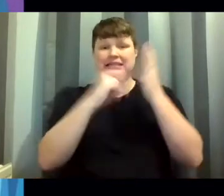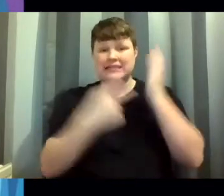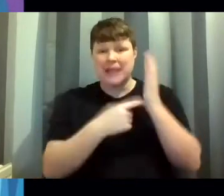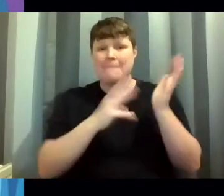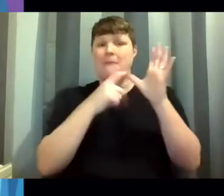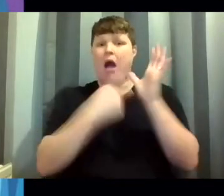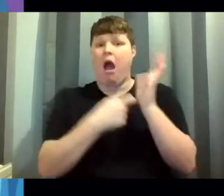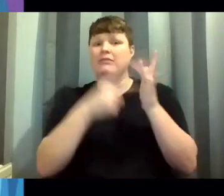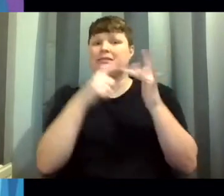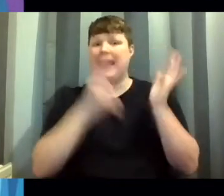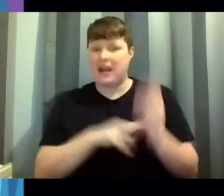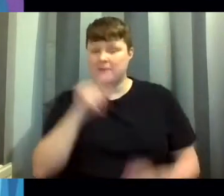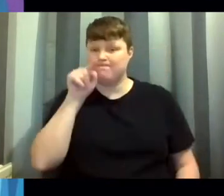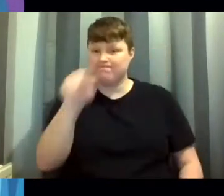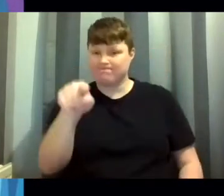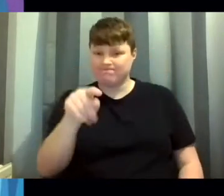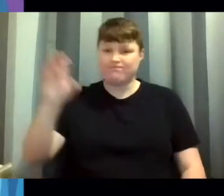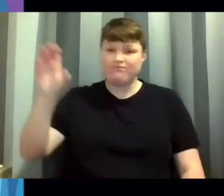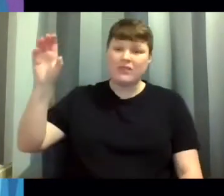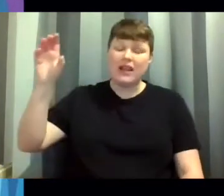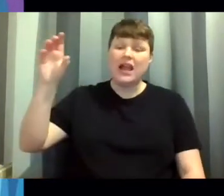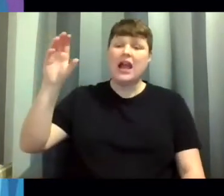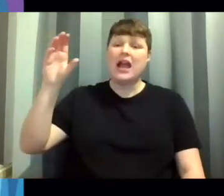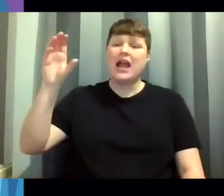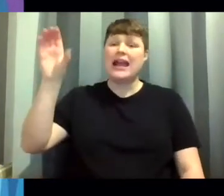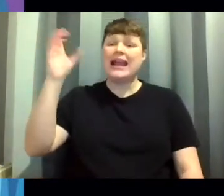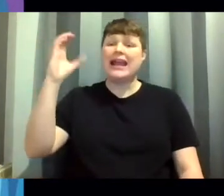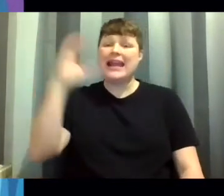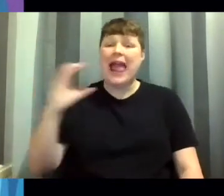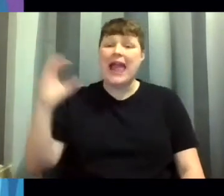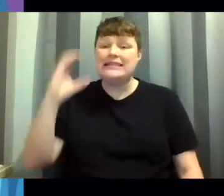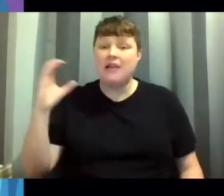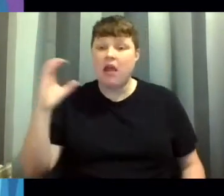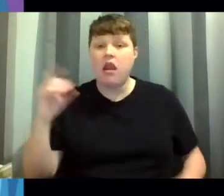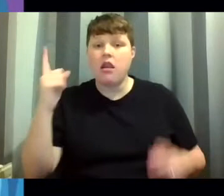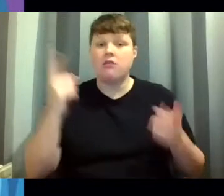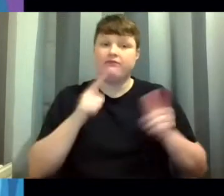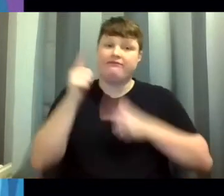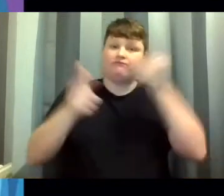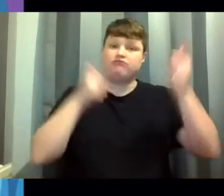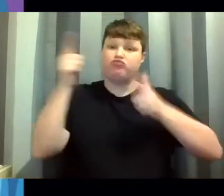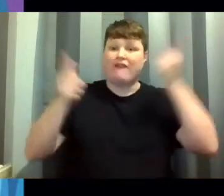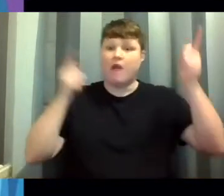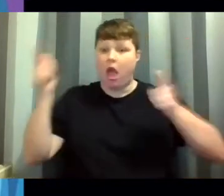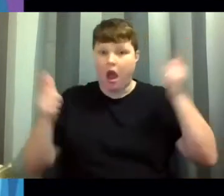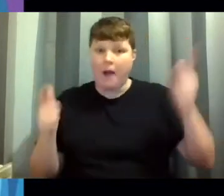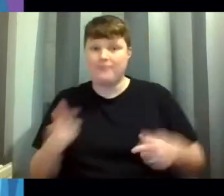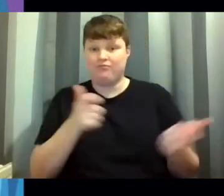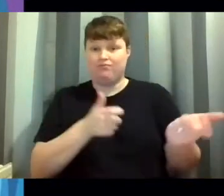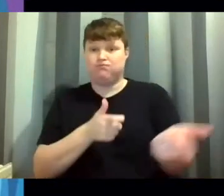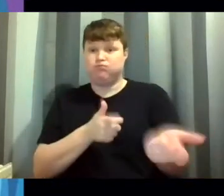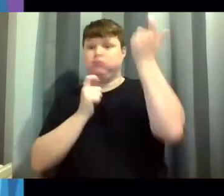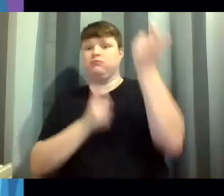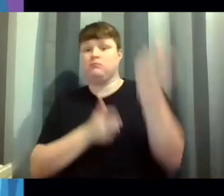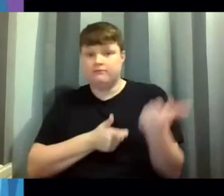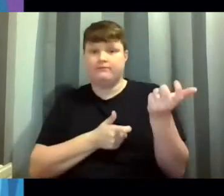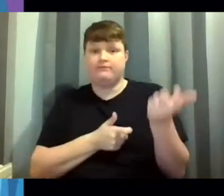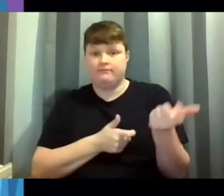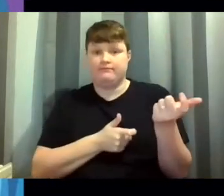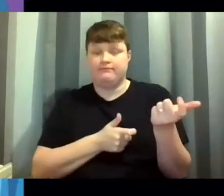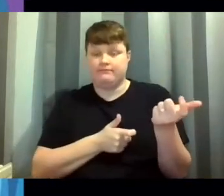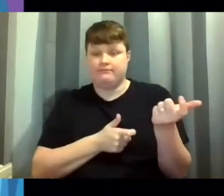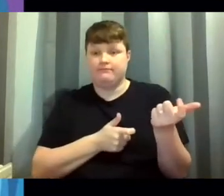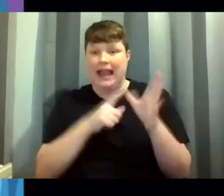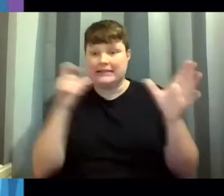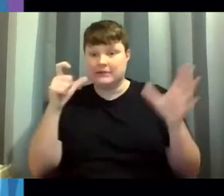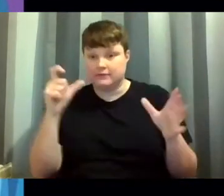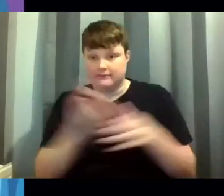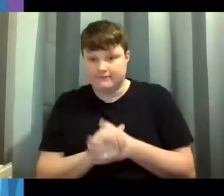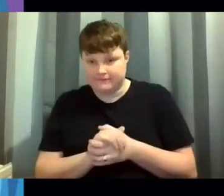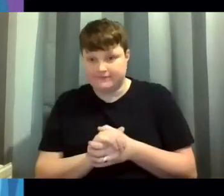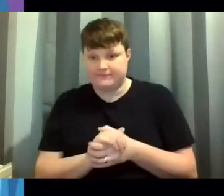Canadian voyageur (essentially a fur seller) and he was shot with a musket, accidentally. He